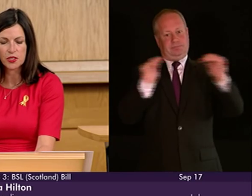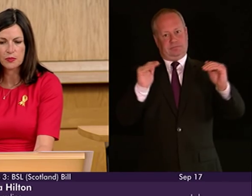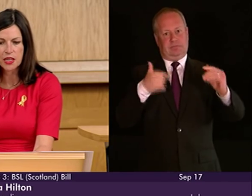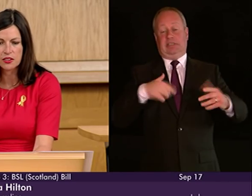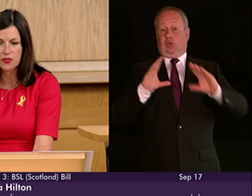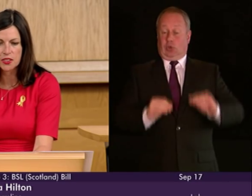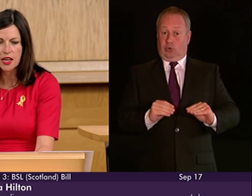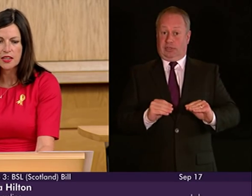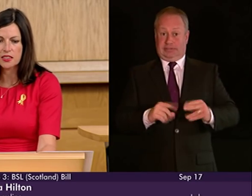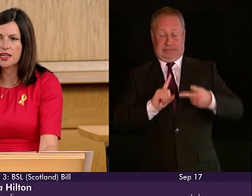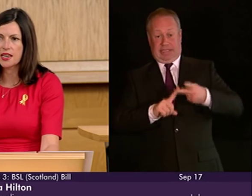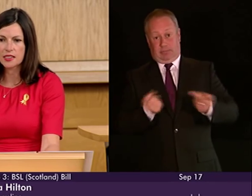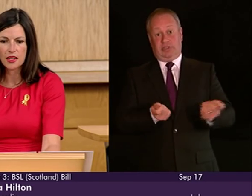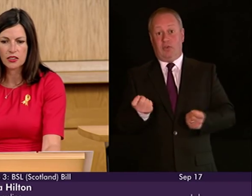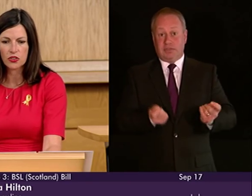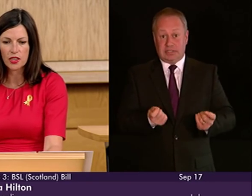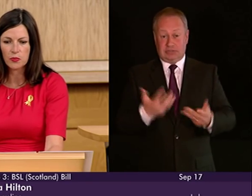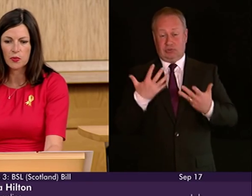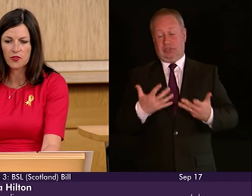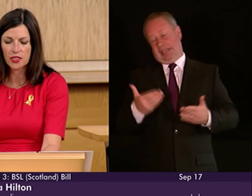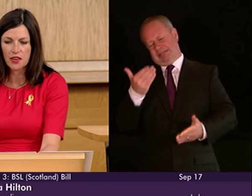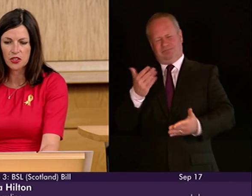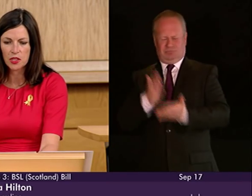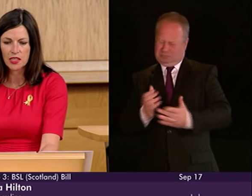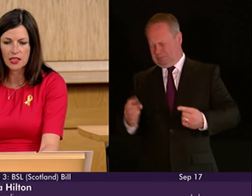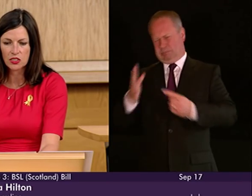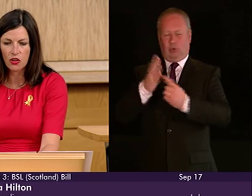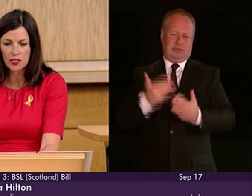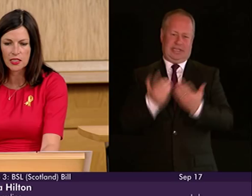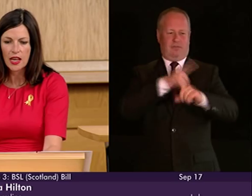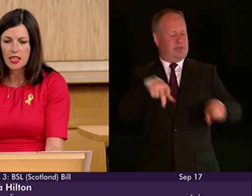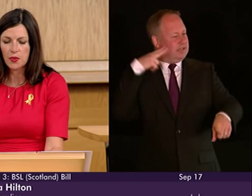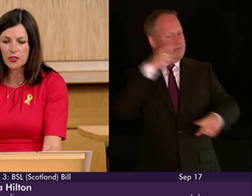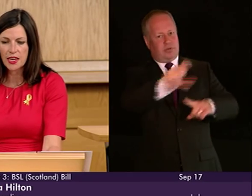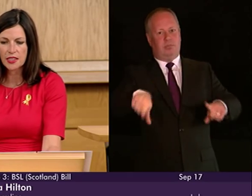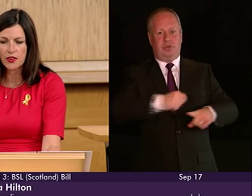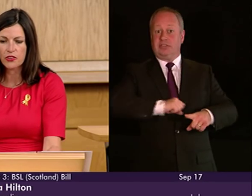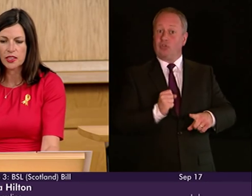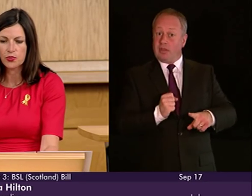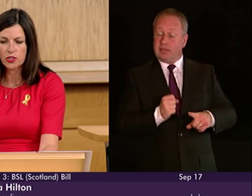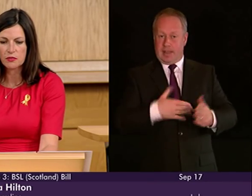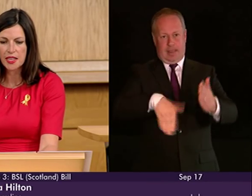Today is an historic moment for the deaf community in Scotland. The bill sends out a very important